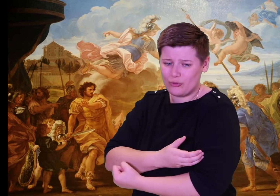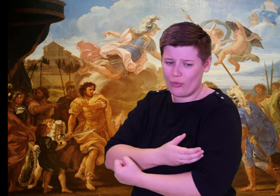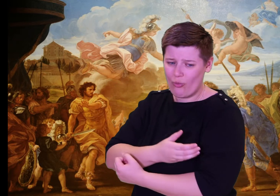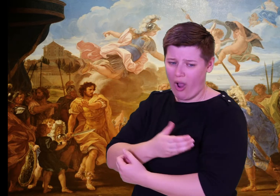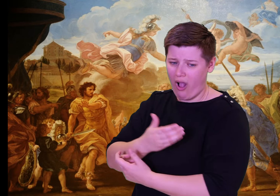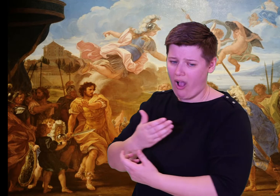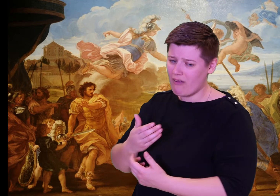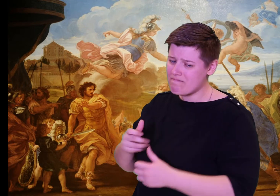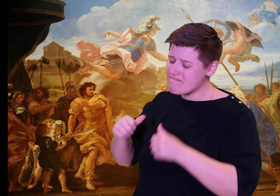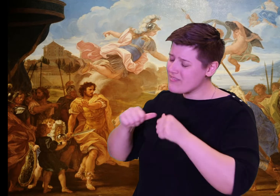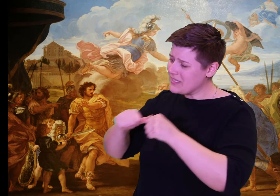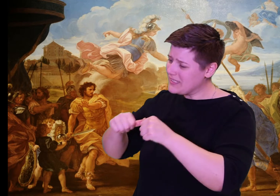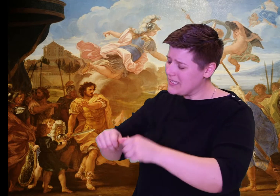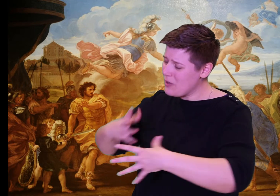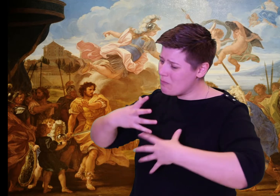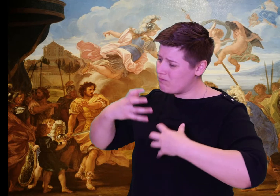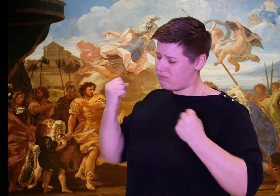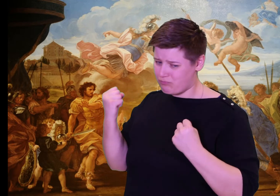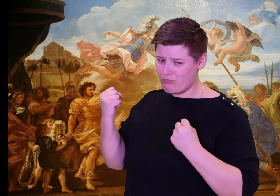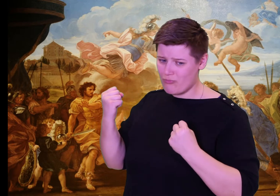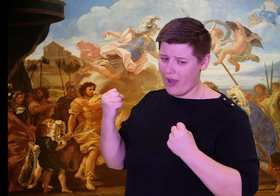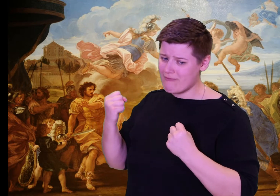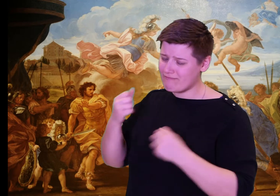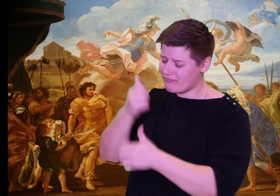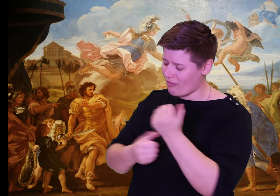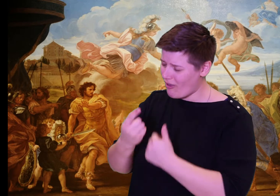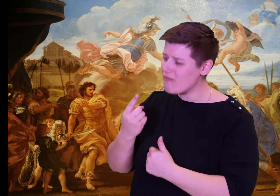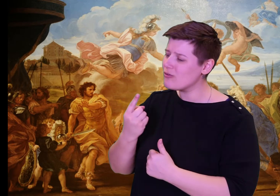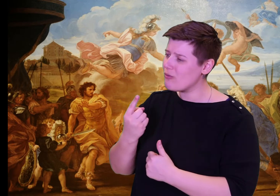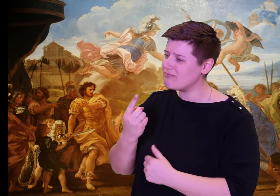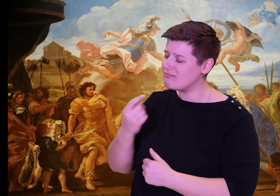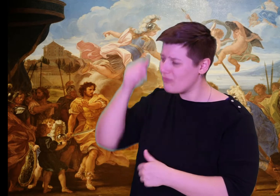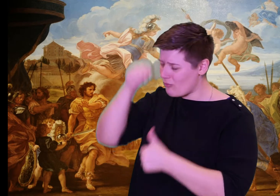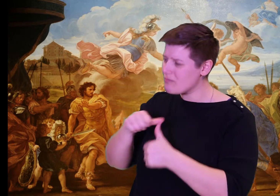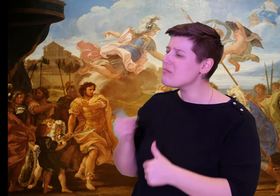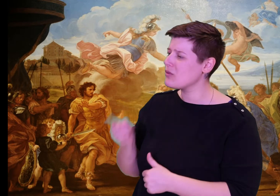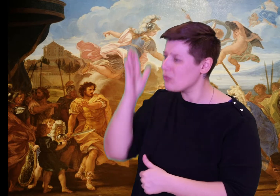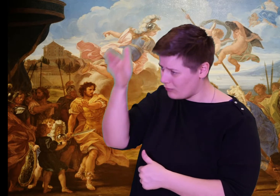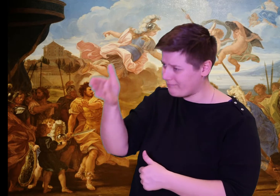landed at nightfall in Geraestus.